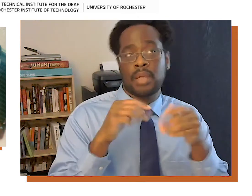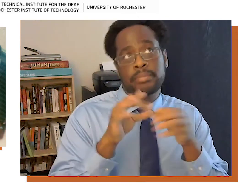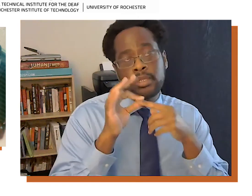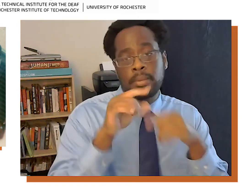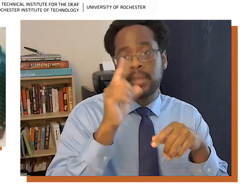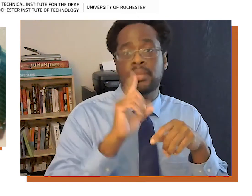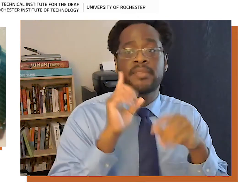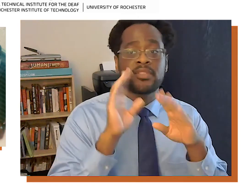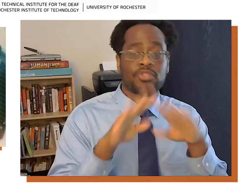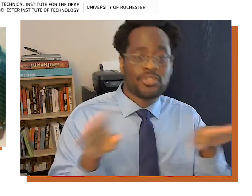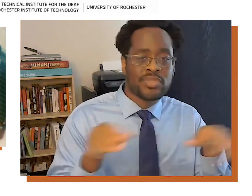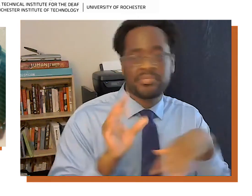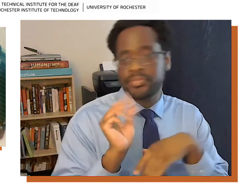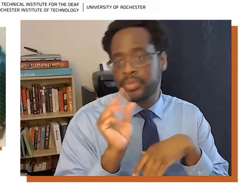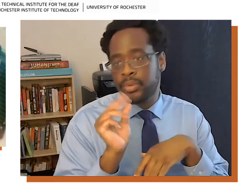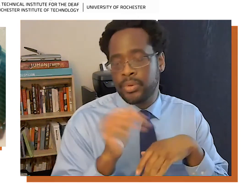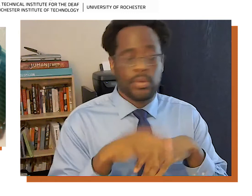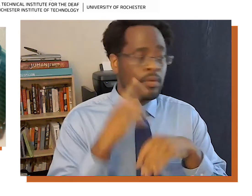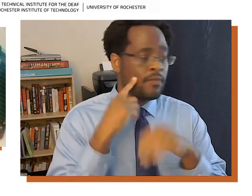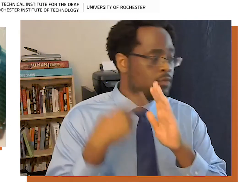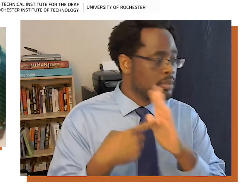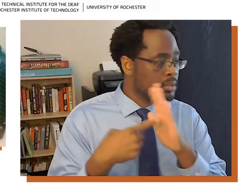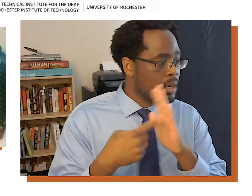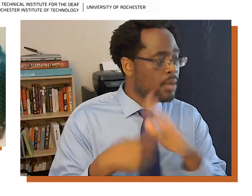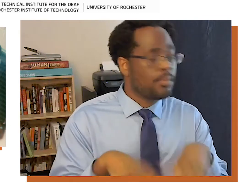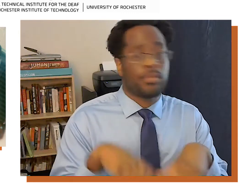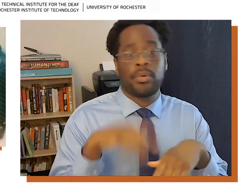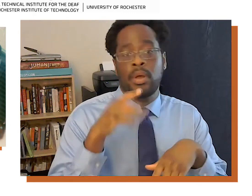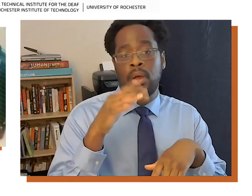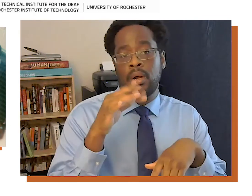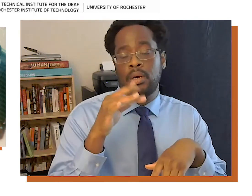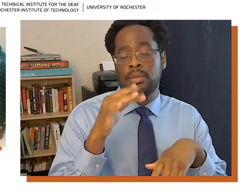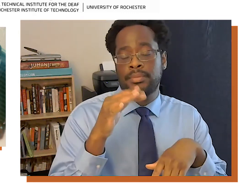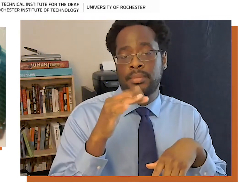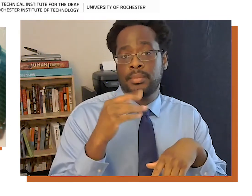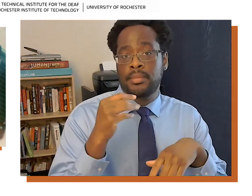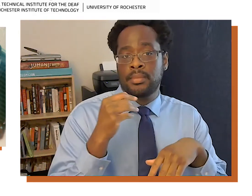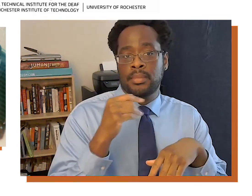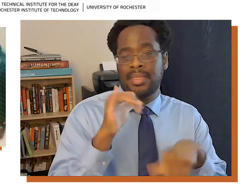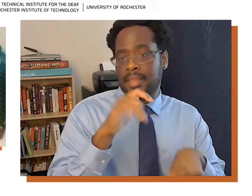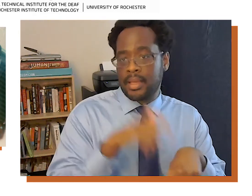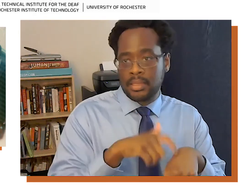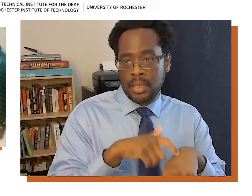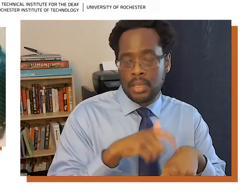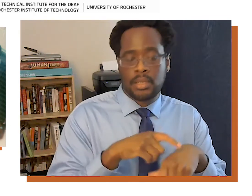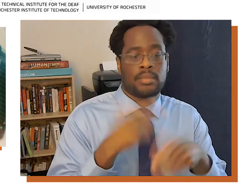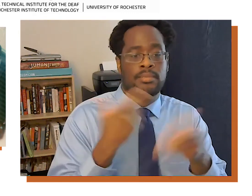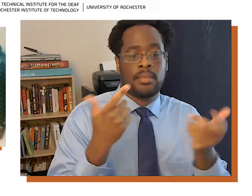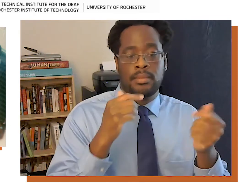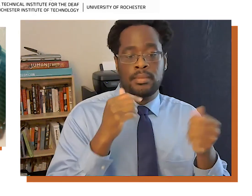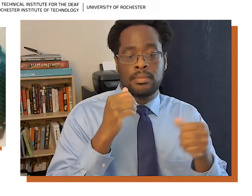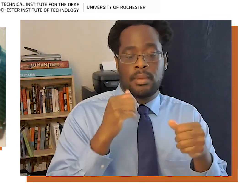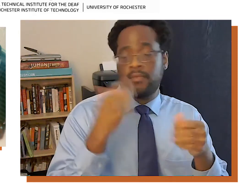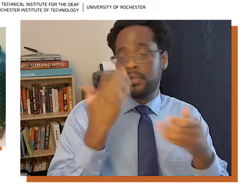and there wasn't a great educational system for Deaf children, especially Black Deaf children, at that time.